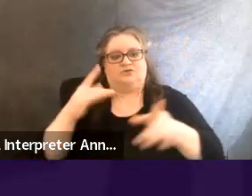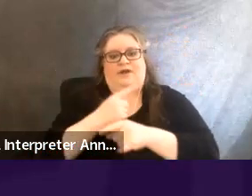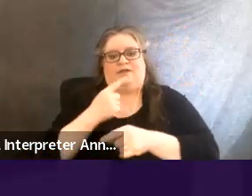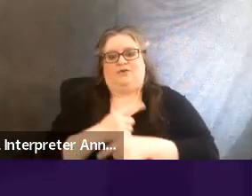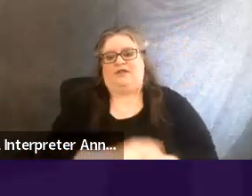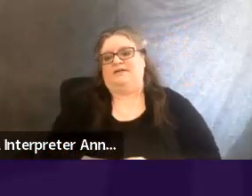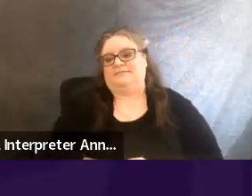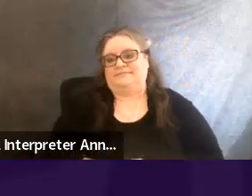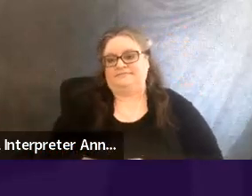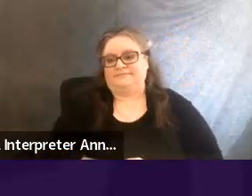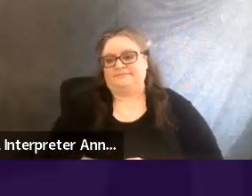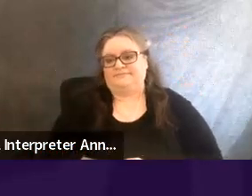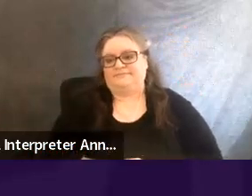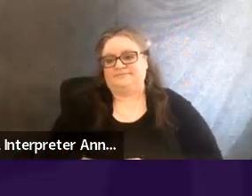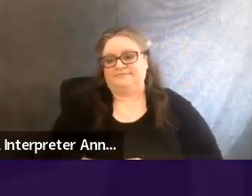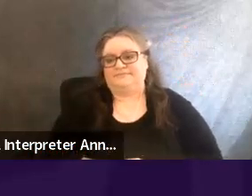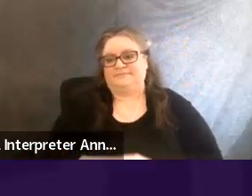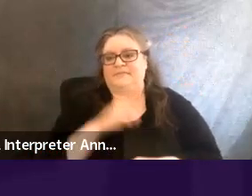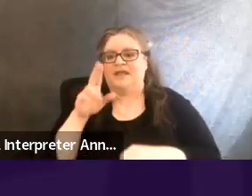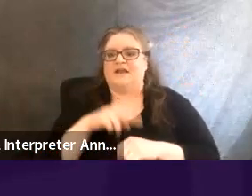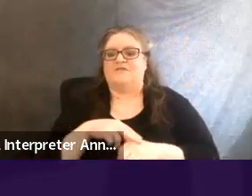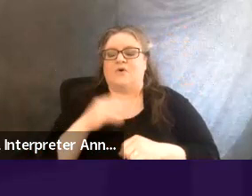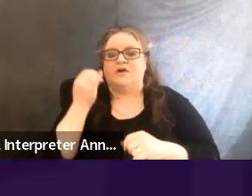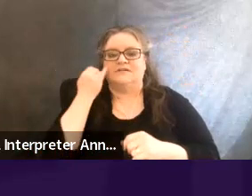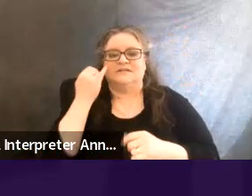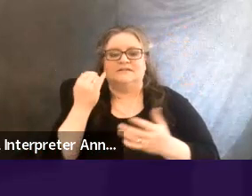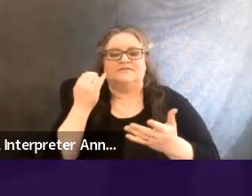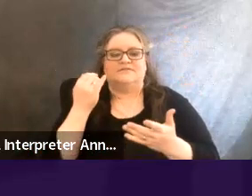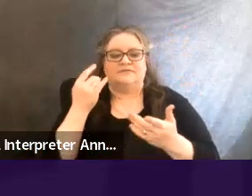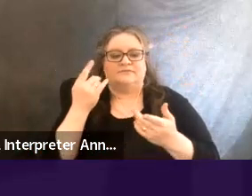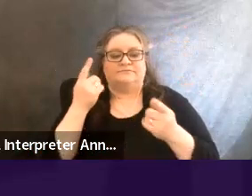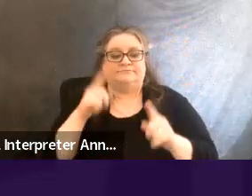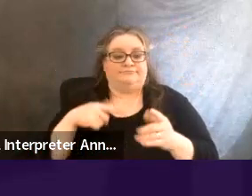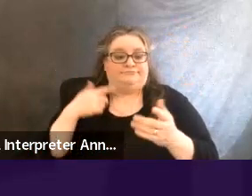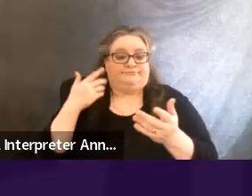And of course, if it comes to a point where you can no longer do it yourself